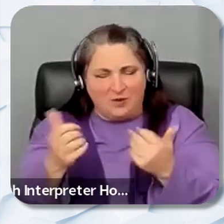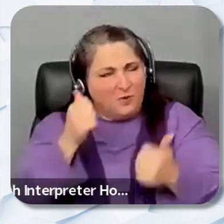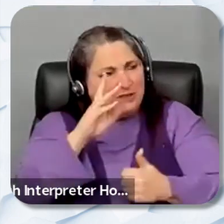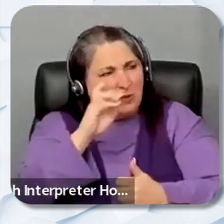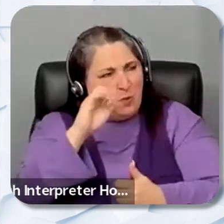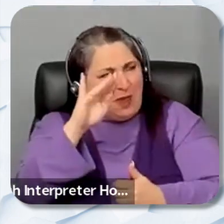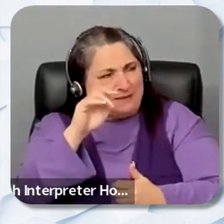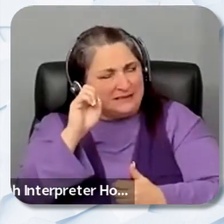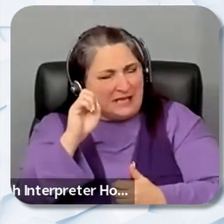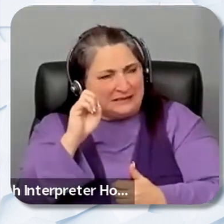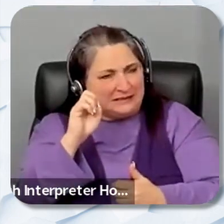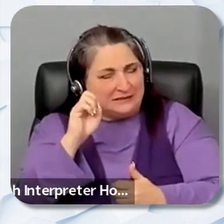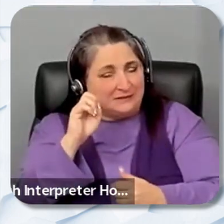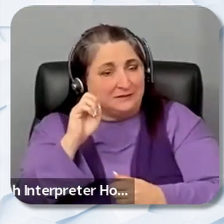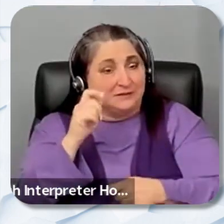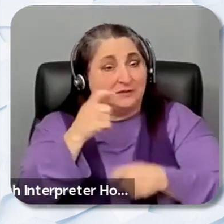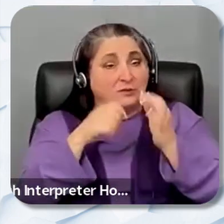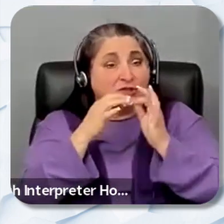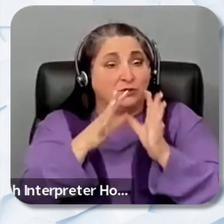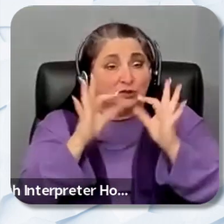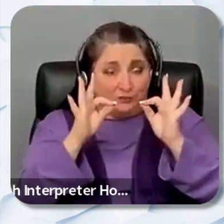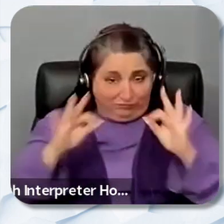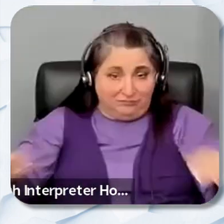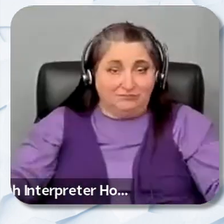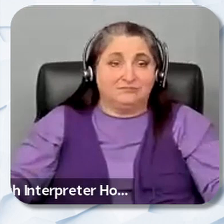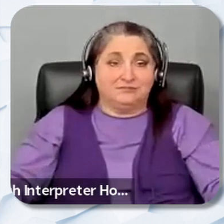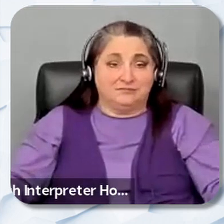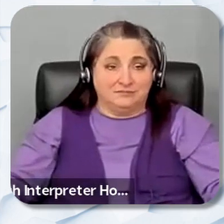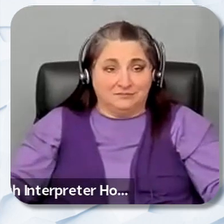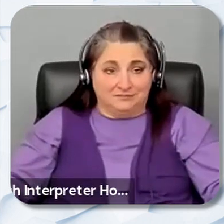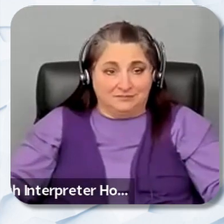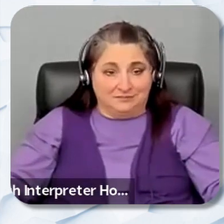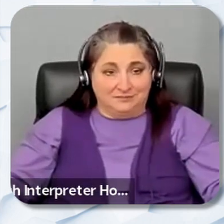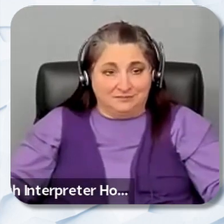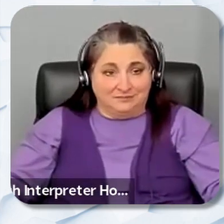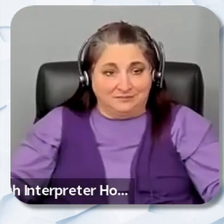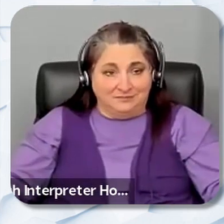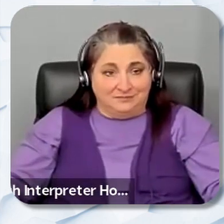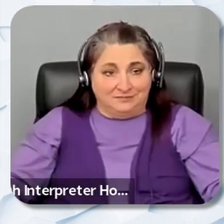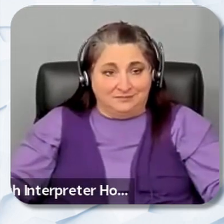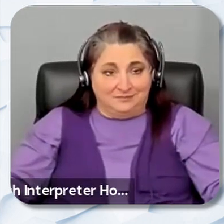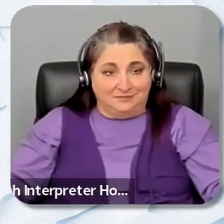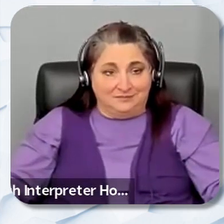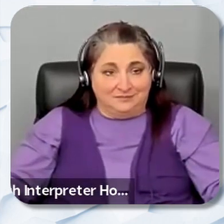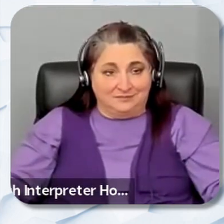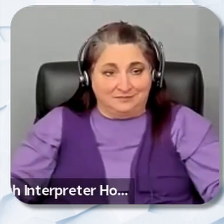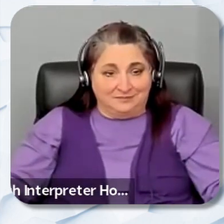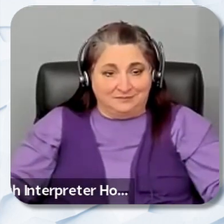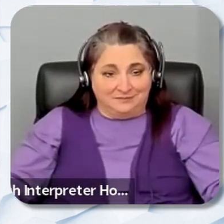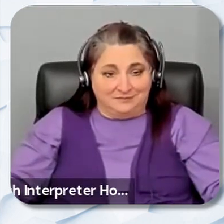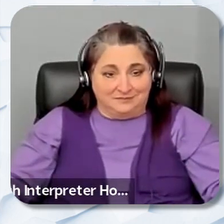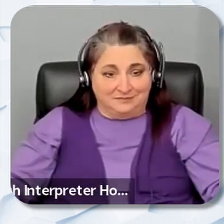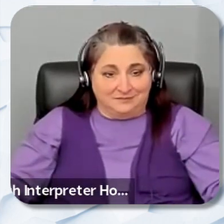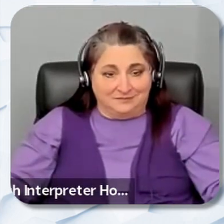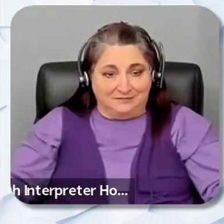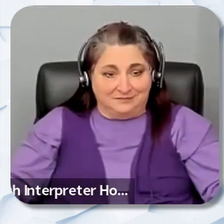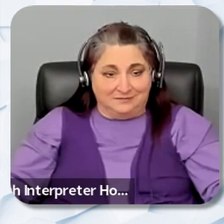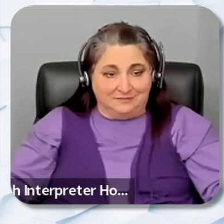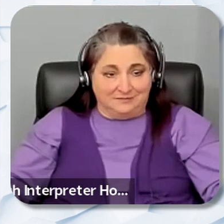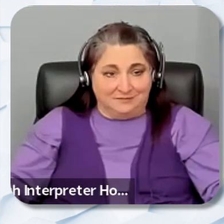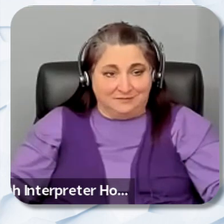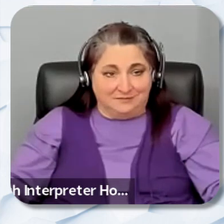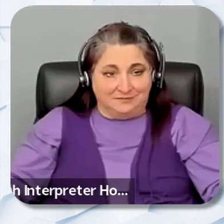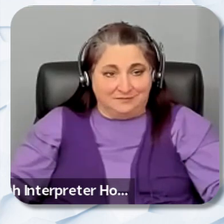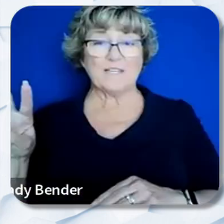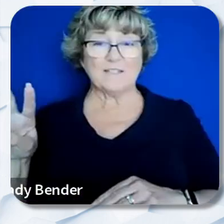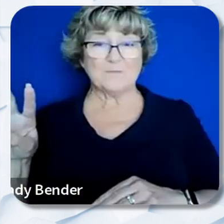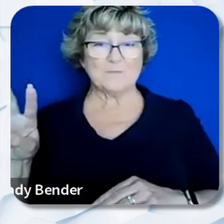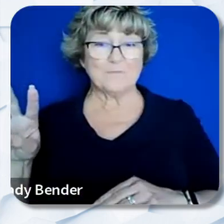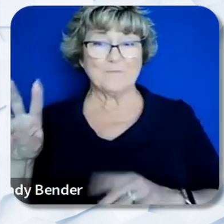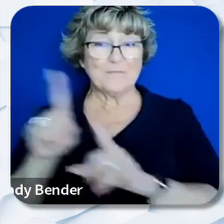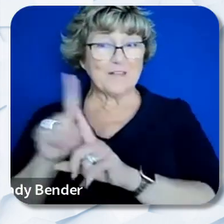Oh, I just sent the Padlet link. I'm sorry. But it's on our CDE website also. So I'm going